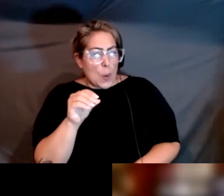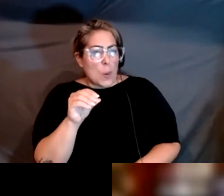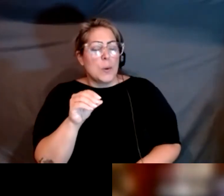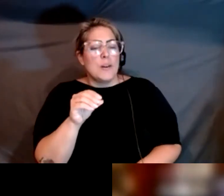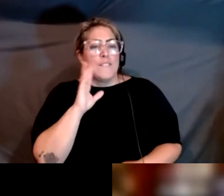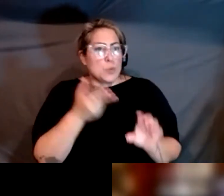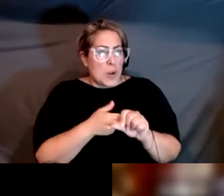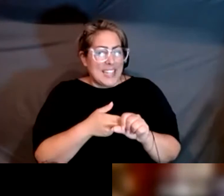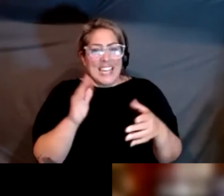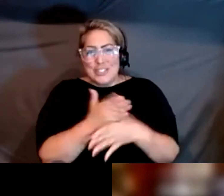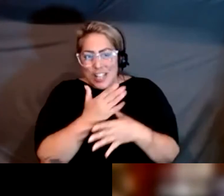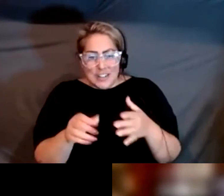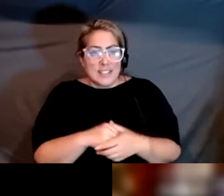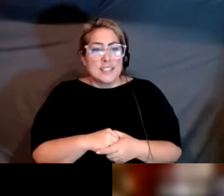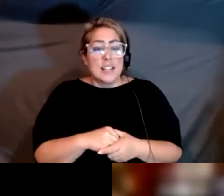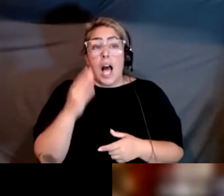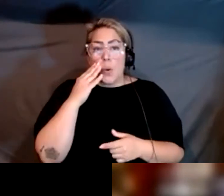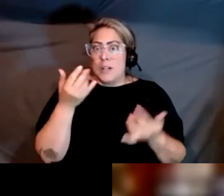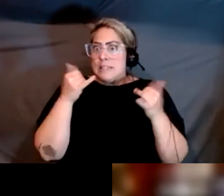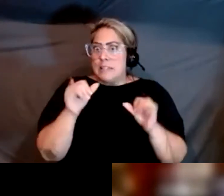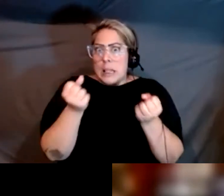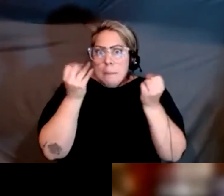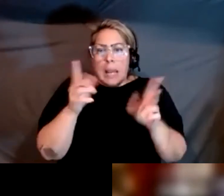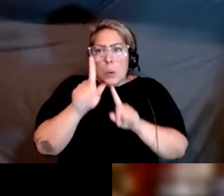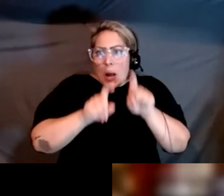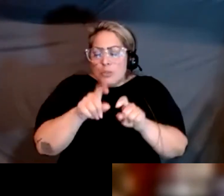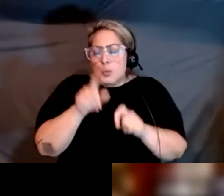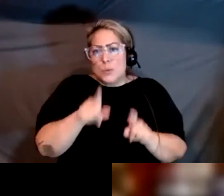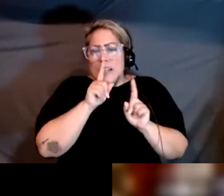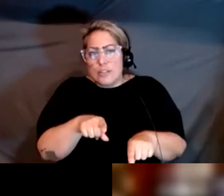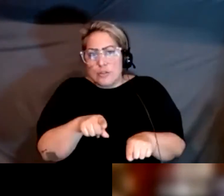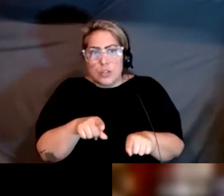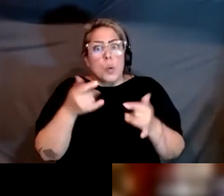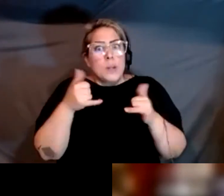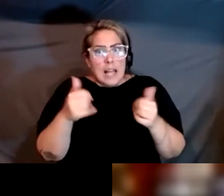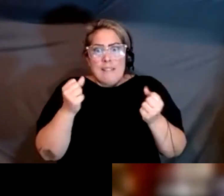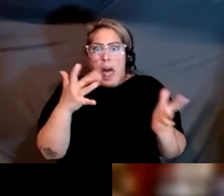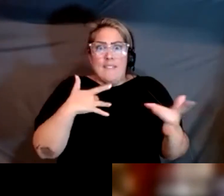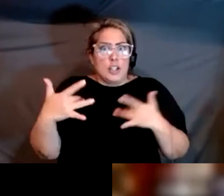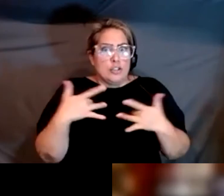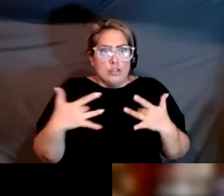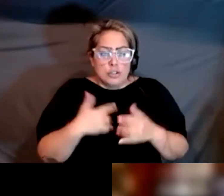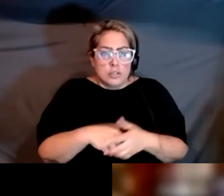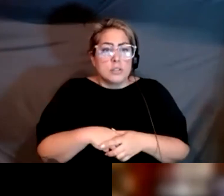generously. There are still a lot of questions that need to be answered. Still have a lot of concerns. If more questions come up, send them to us and